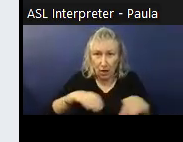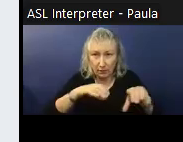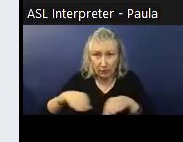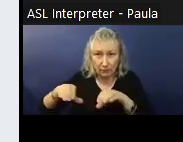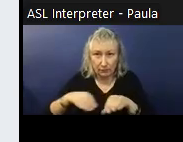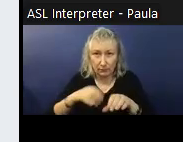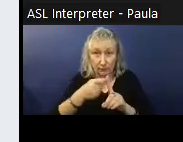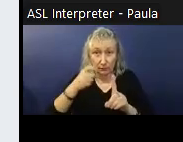capacity.